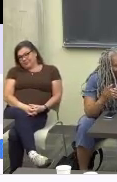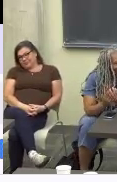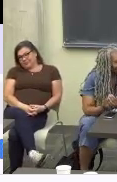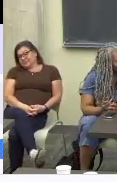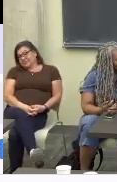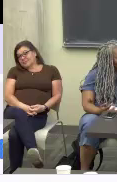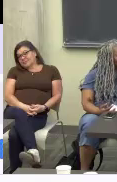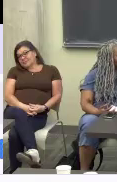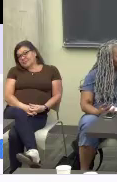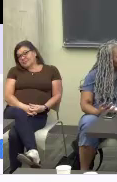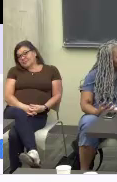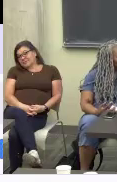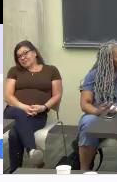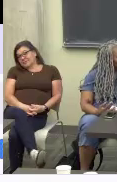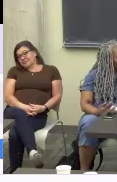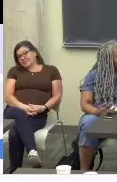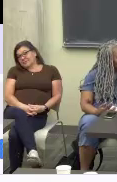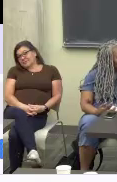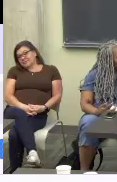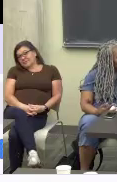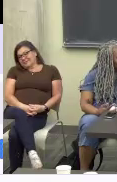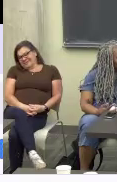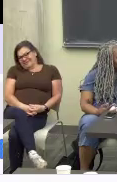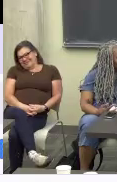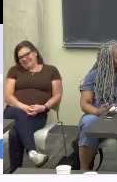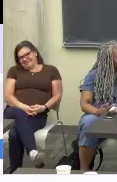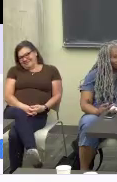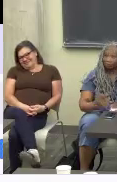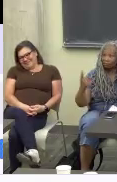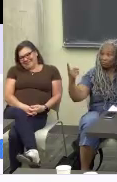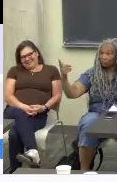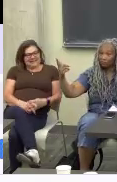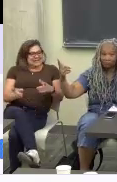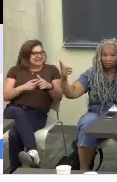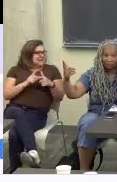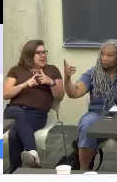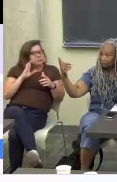than I really feel it, but I'm so fucking tired of trying to convince people to do accessibility.